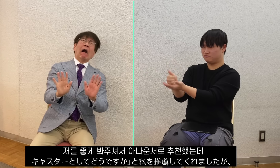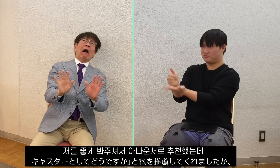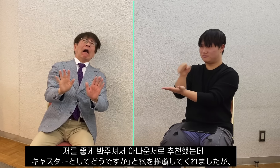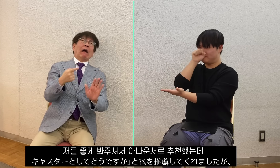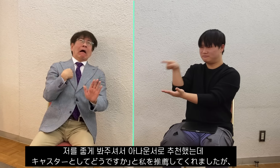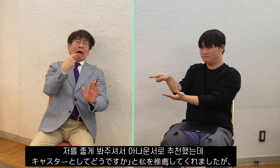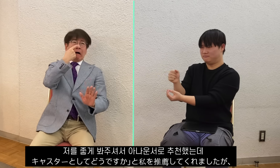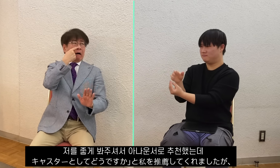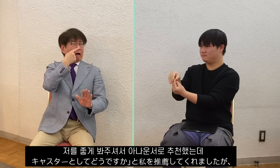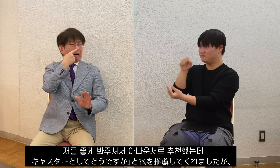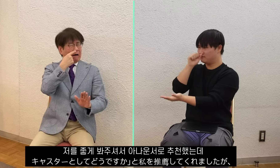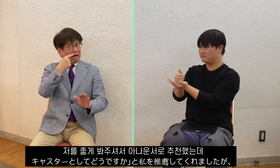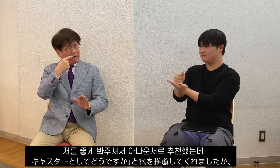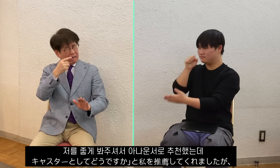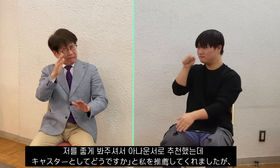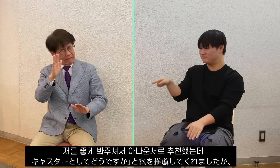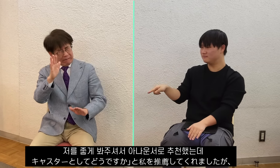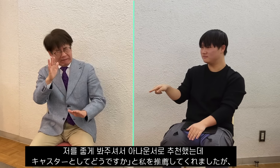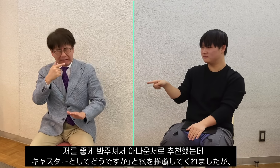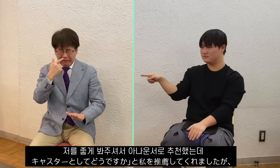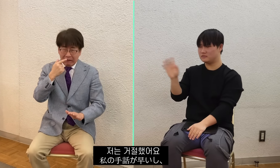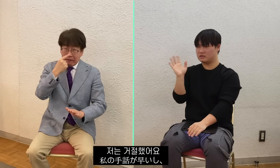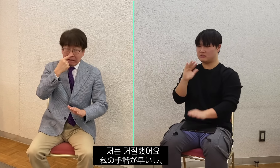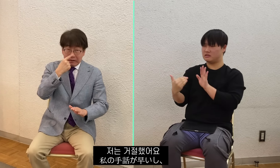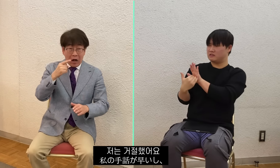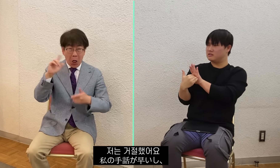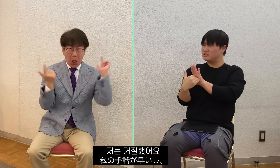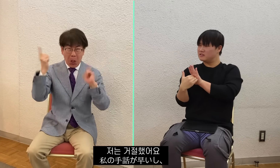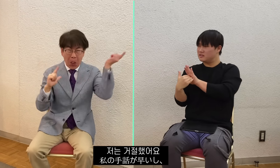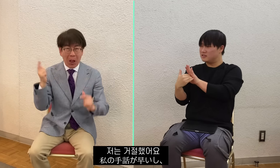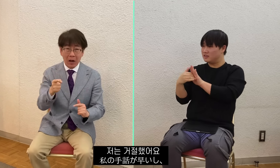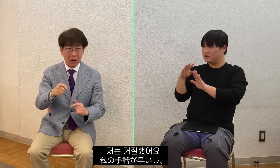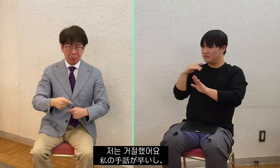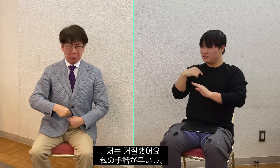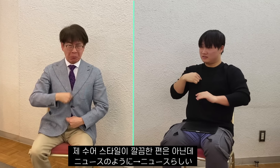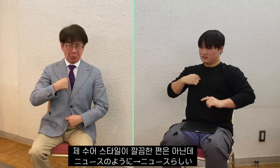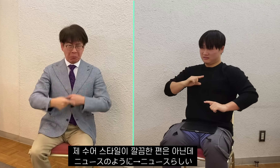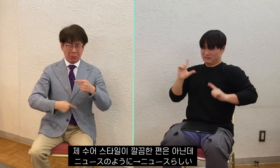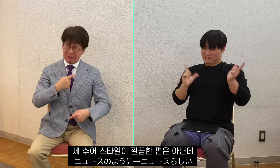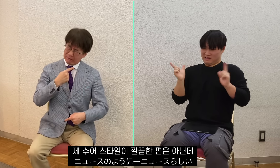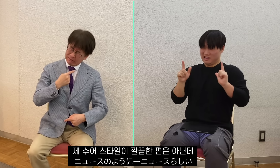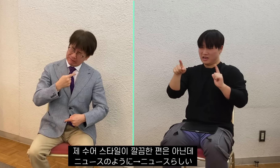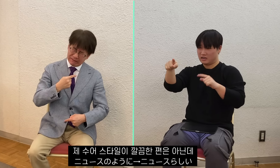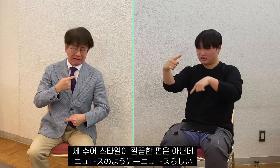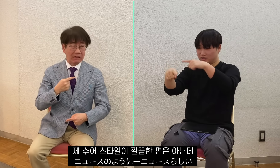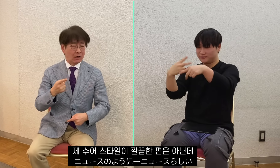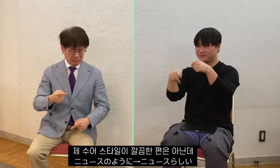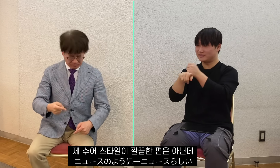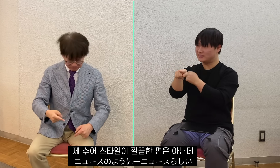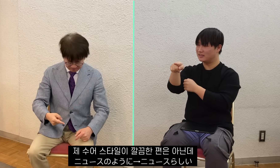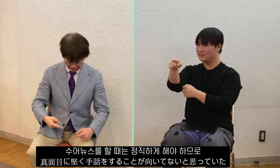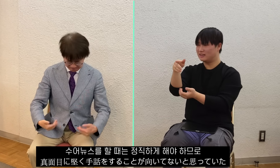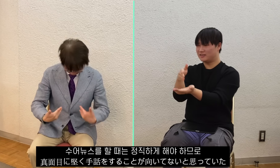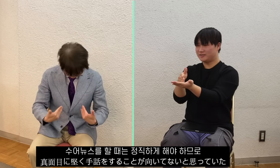He liked me and recommended me as an announcer, but I turned it down. My sign language style is not that neat,